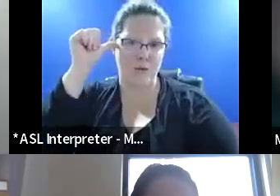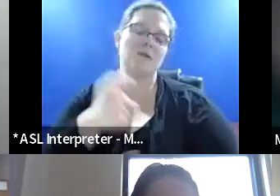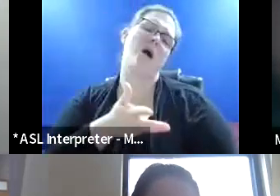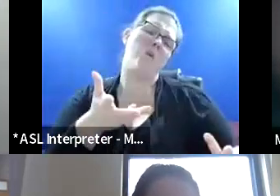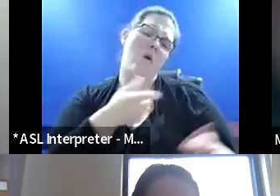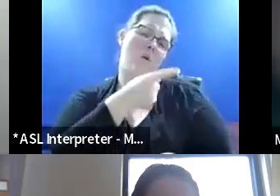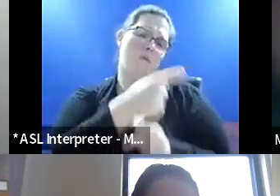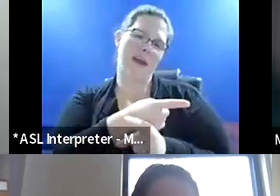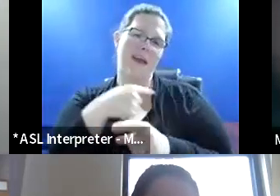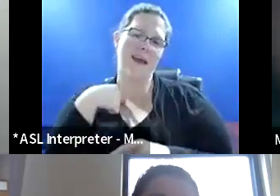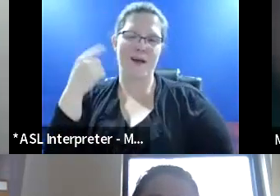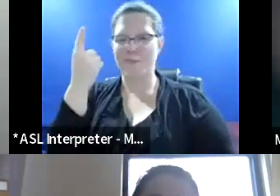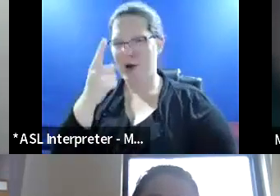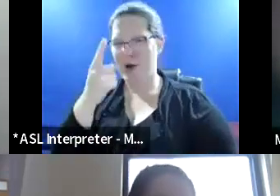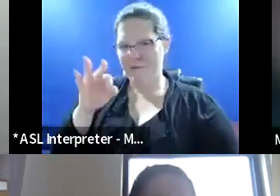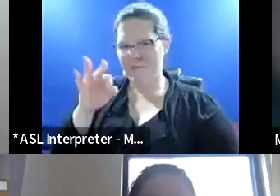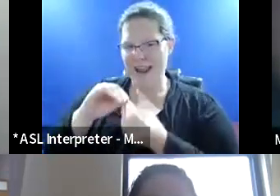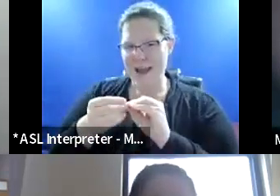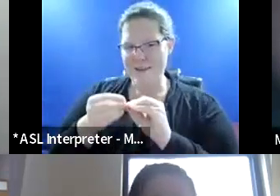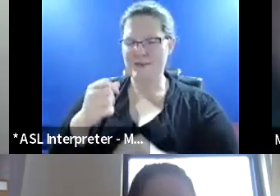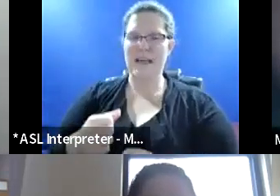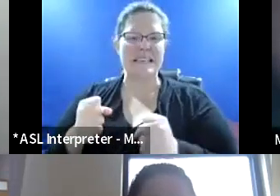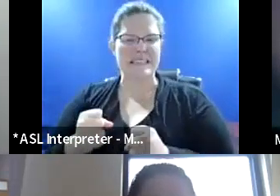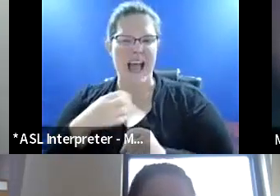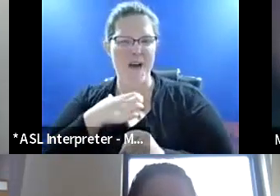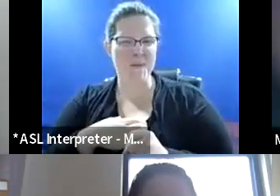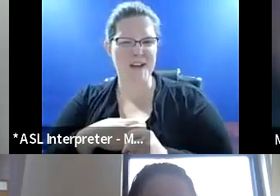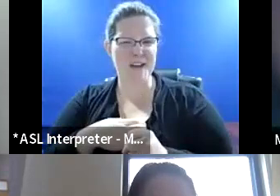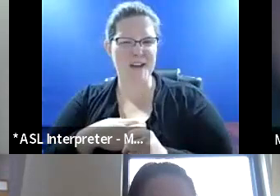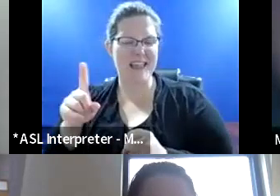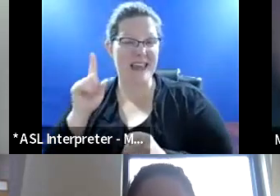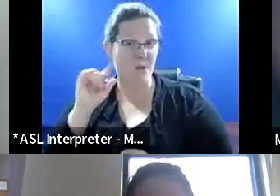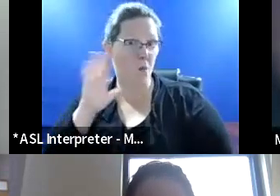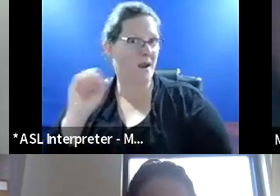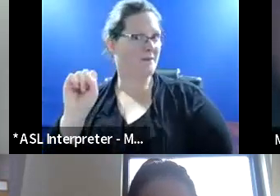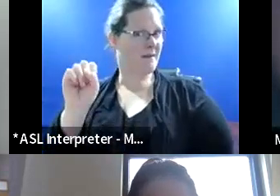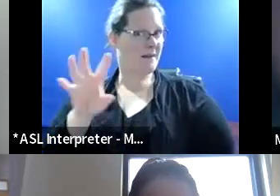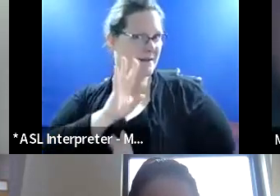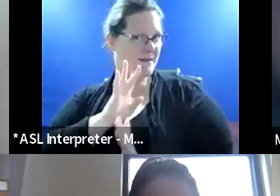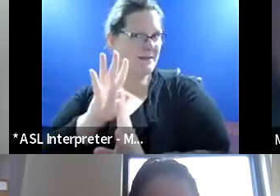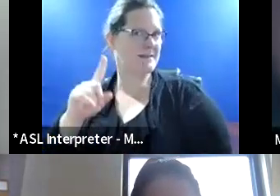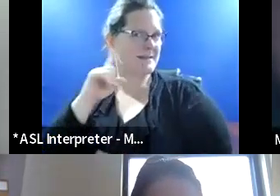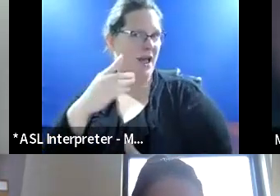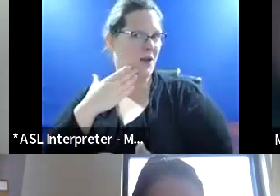ABSOLUTELY. BECAUSE YOU KNOW, IF YOU CAN HELP DECREASE IN THE JUVENILE AREA, THAT WILL HELP DECREASE IN THE ADULT. EXACTLY. SO I WAS JUST WONDERING IF YOU HAD NUMBERS ON THAT.